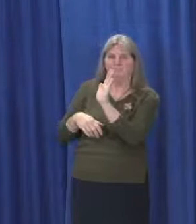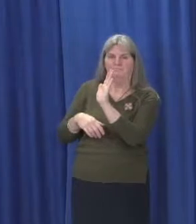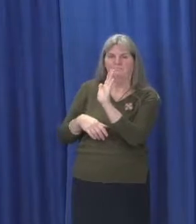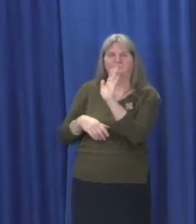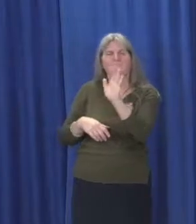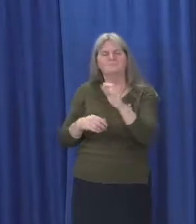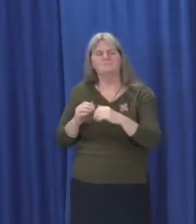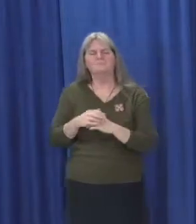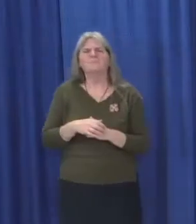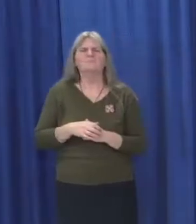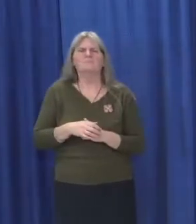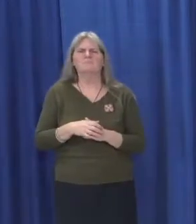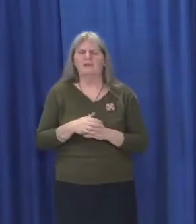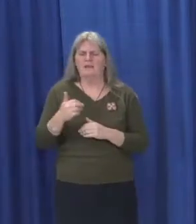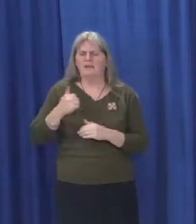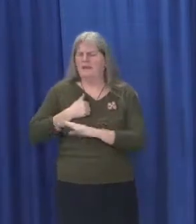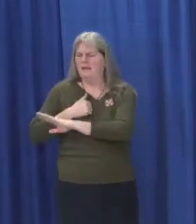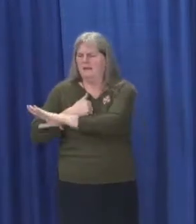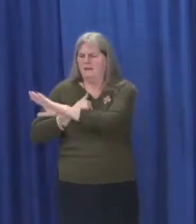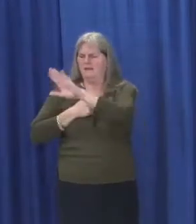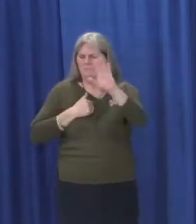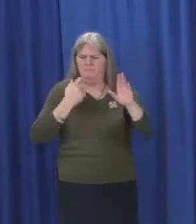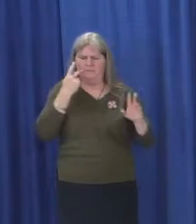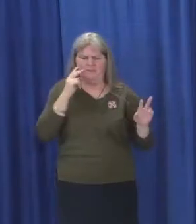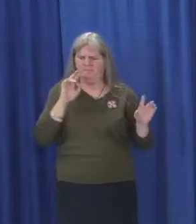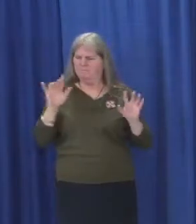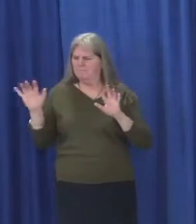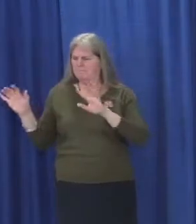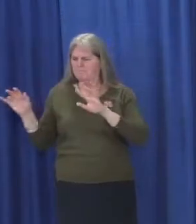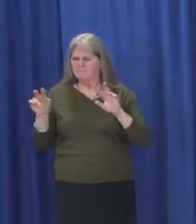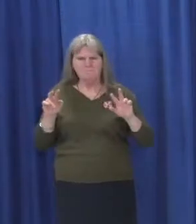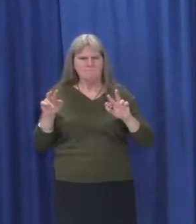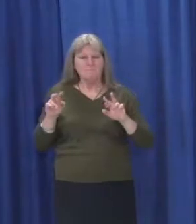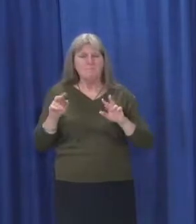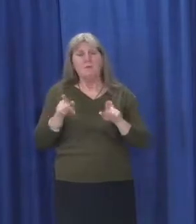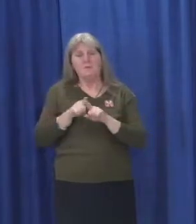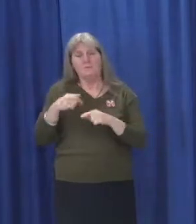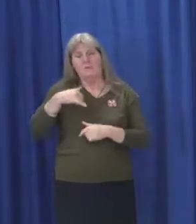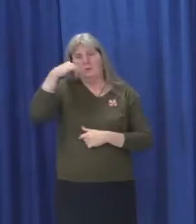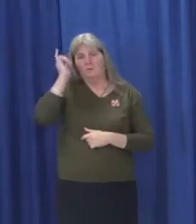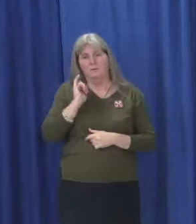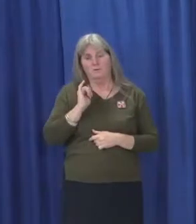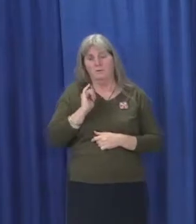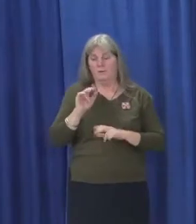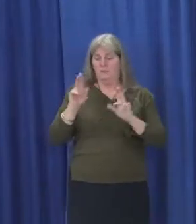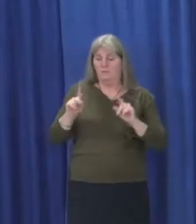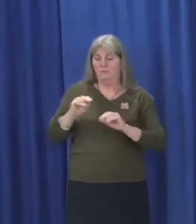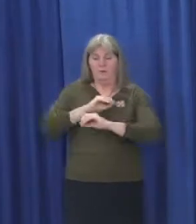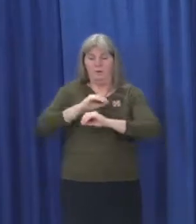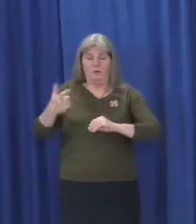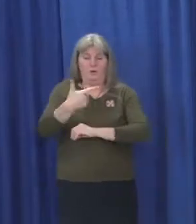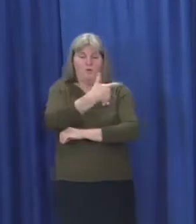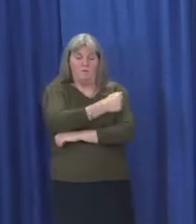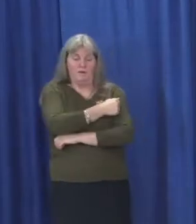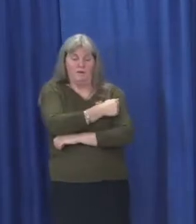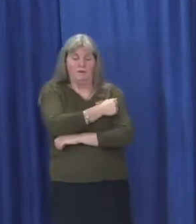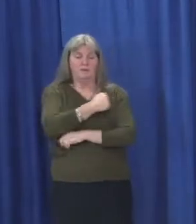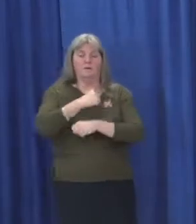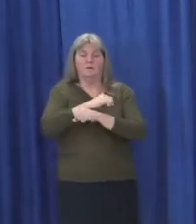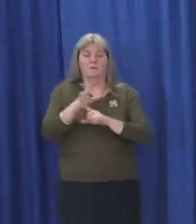Here's what we've seen across the country. And hearing Yukon, a person whose unvaccinated gets COVID